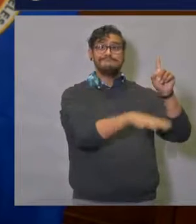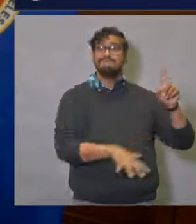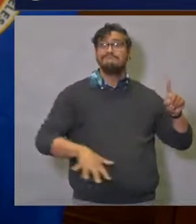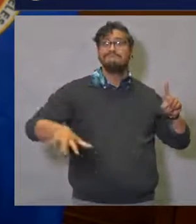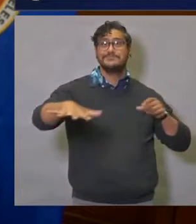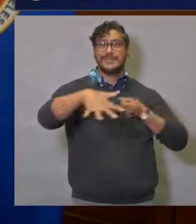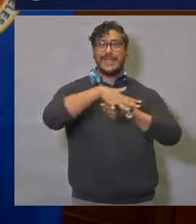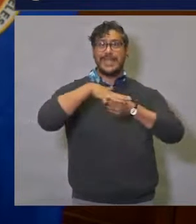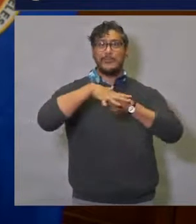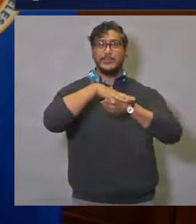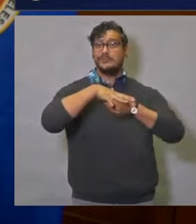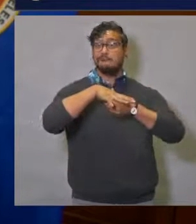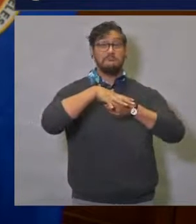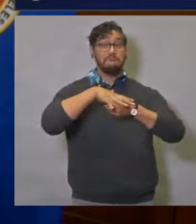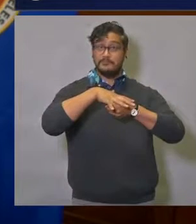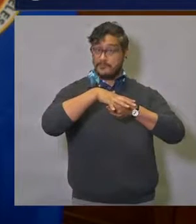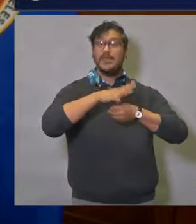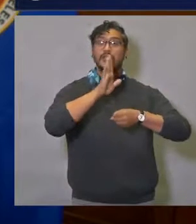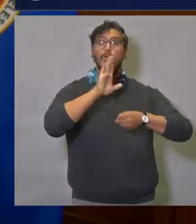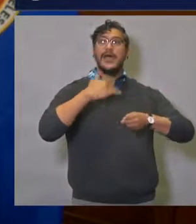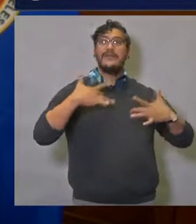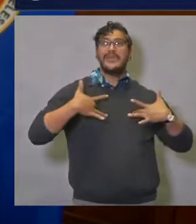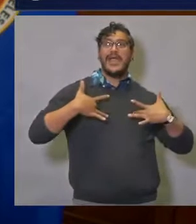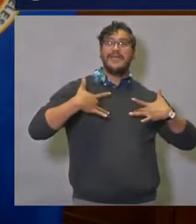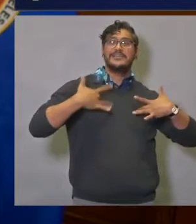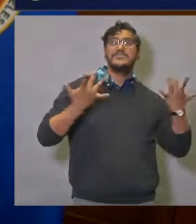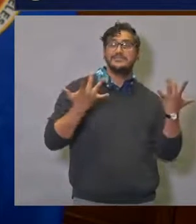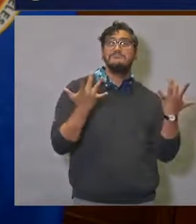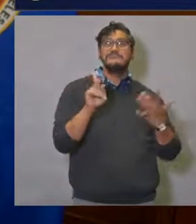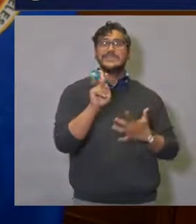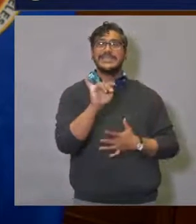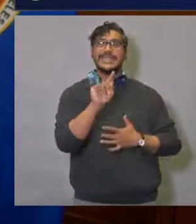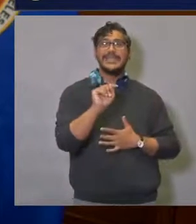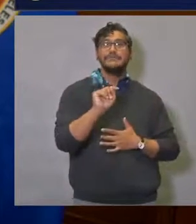NEXT THAT PARKS ALL ACROSS THE COUNTY.